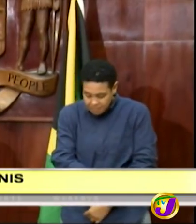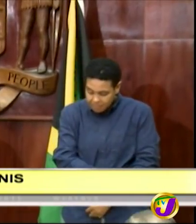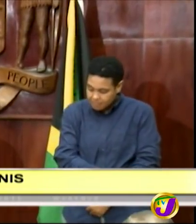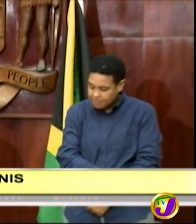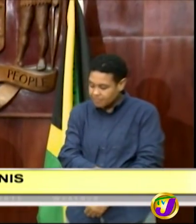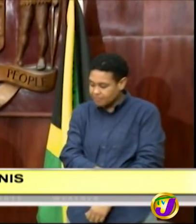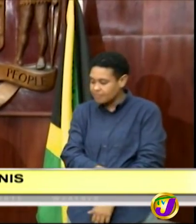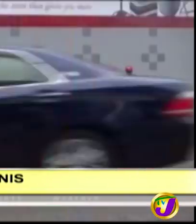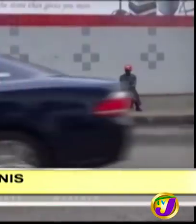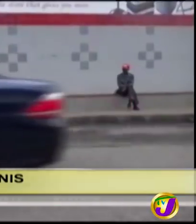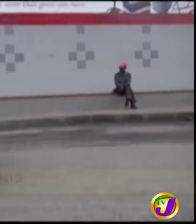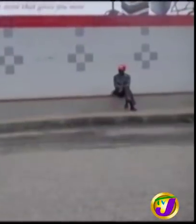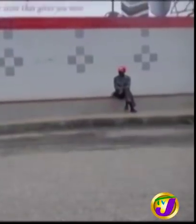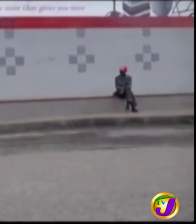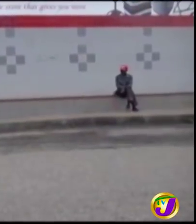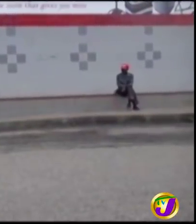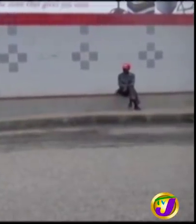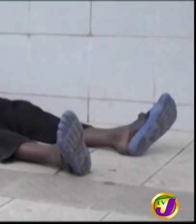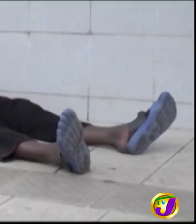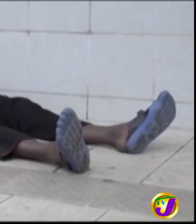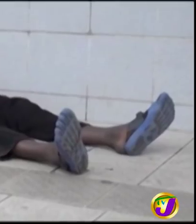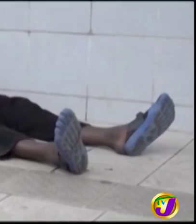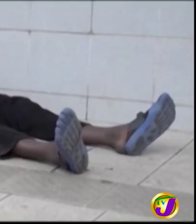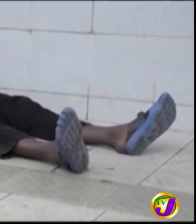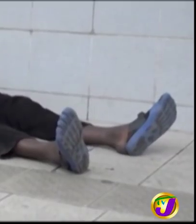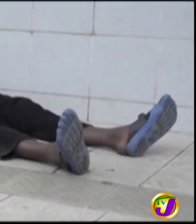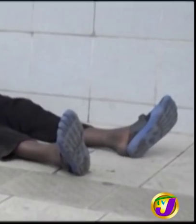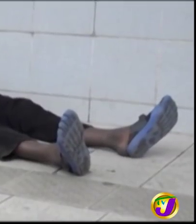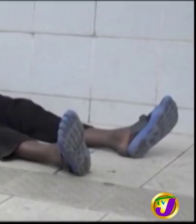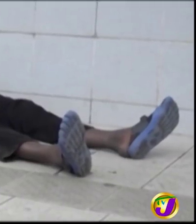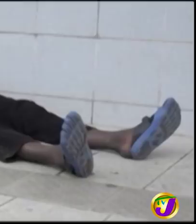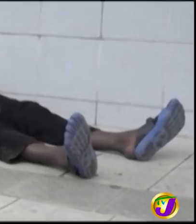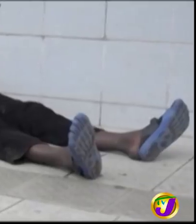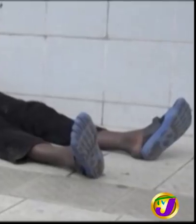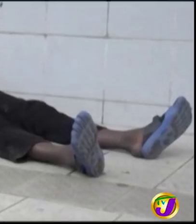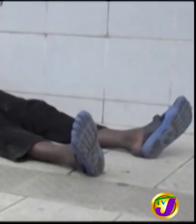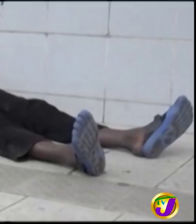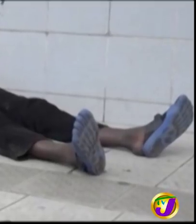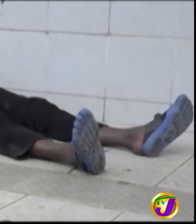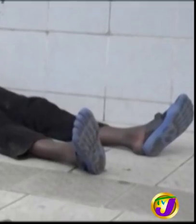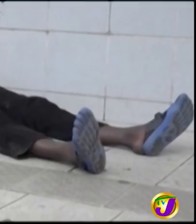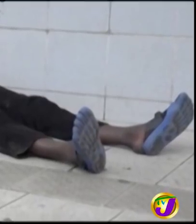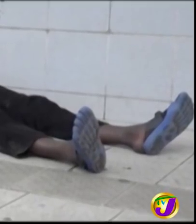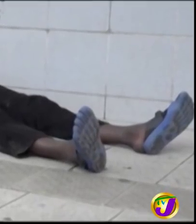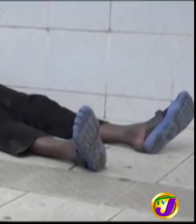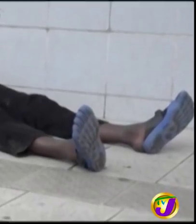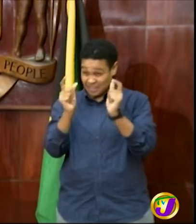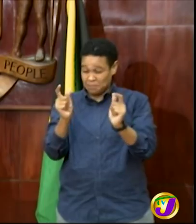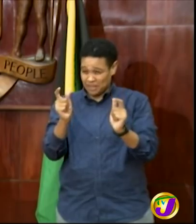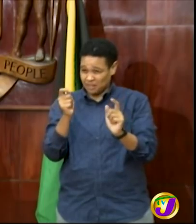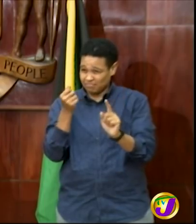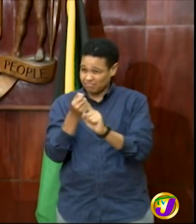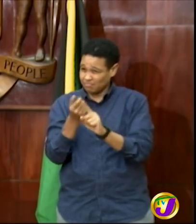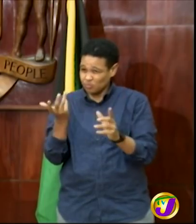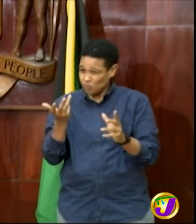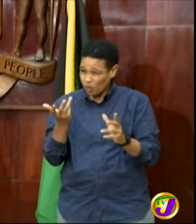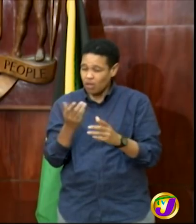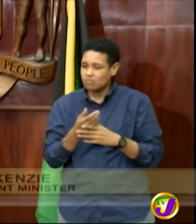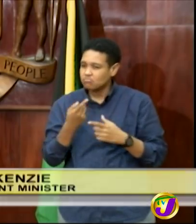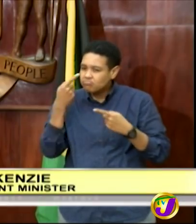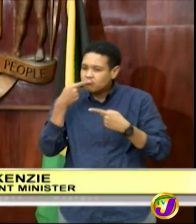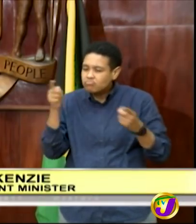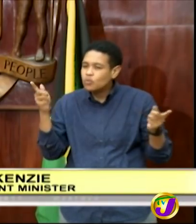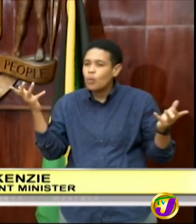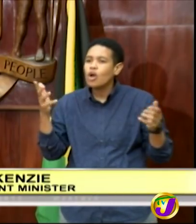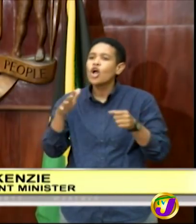were provided first of the homeless with immediate effect the local authorities